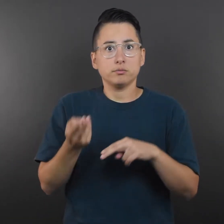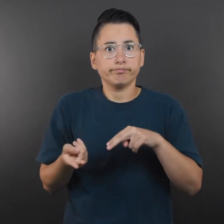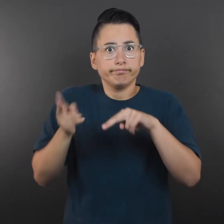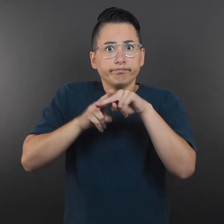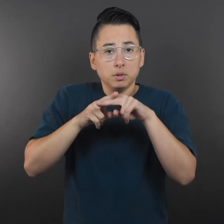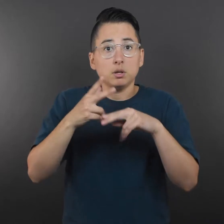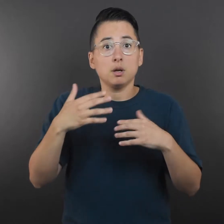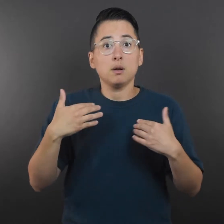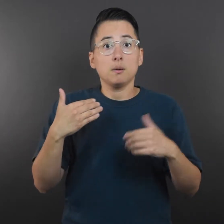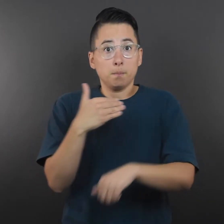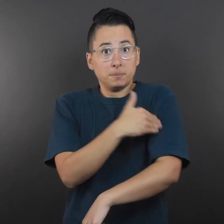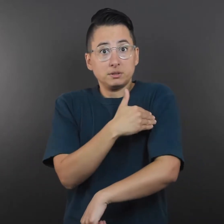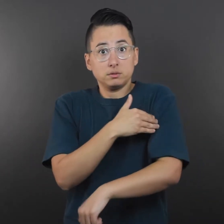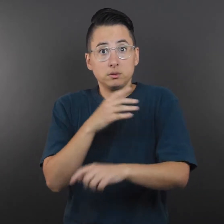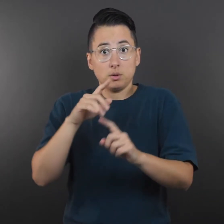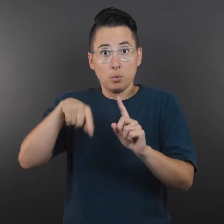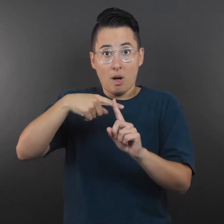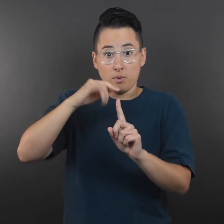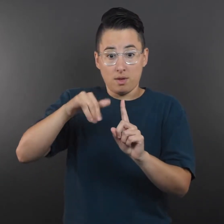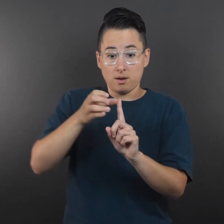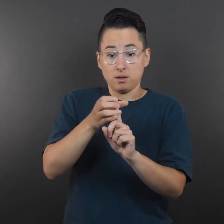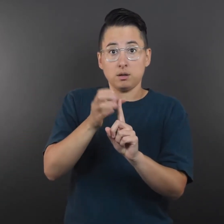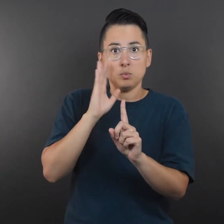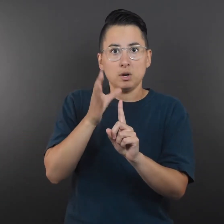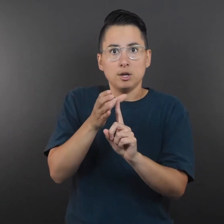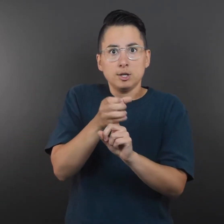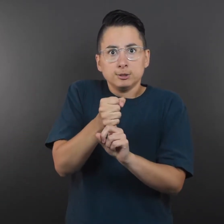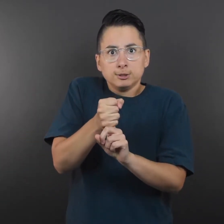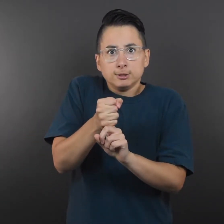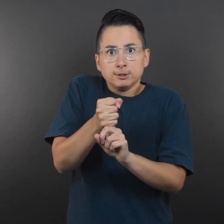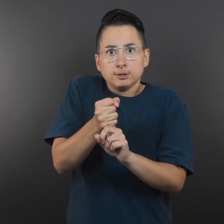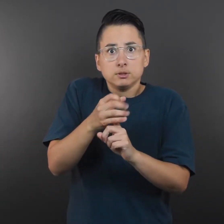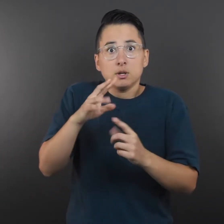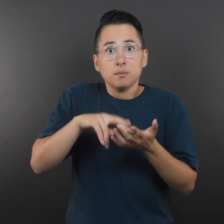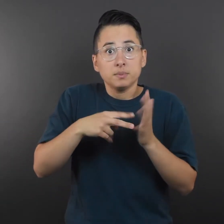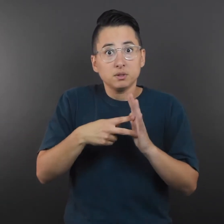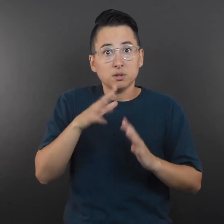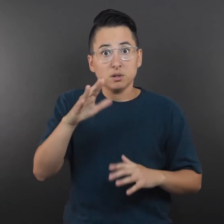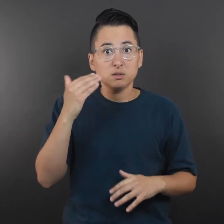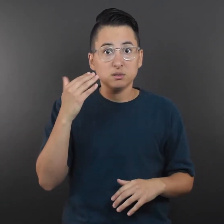lining increases, muscles surrounding the airways tighten,